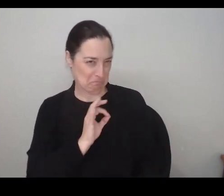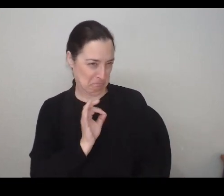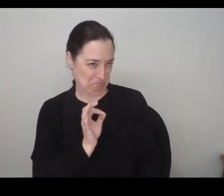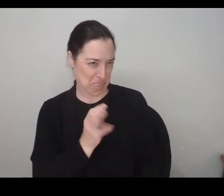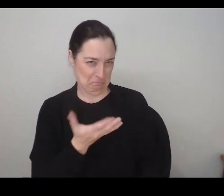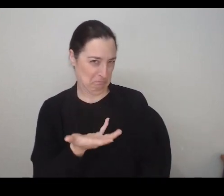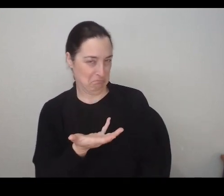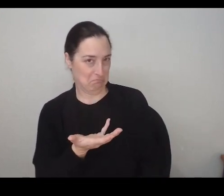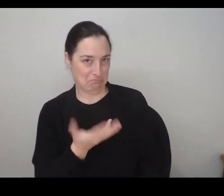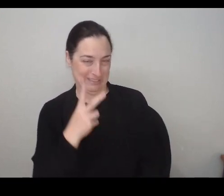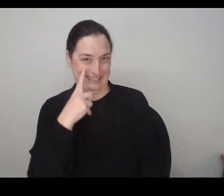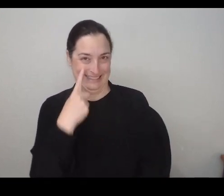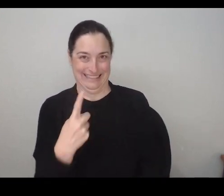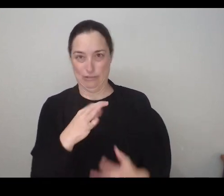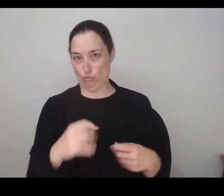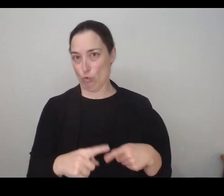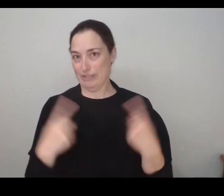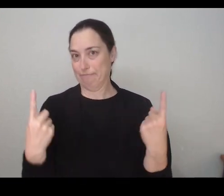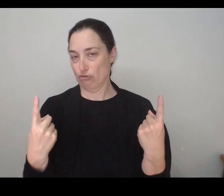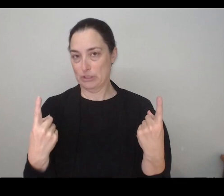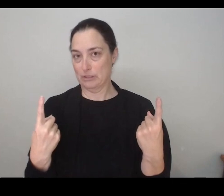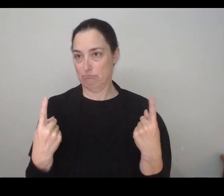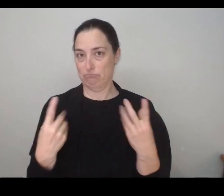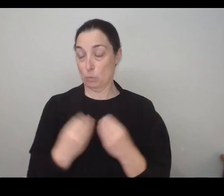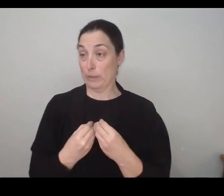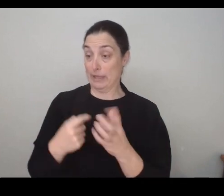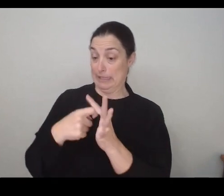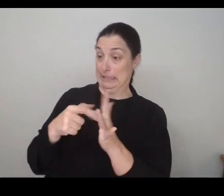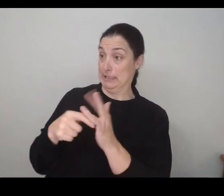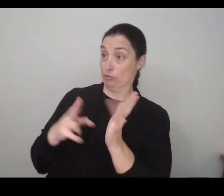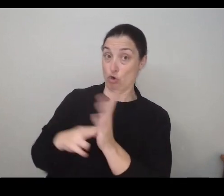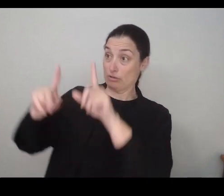between a possible intervention of Ky Dong and Gauguin.